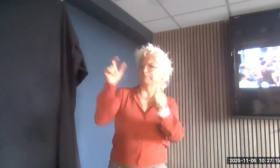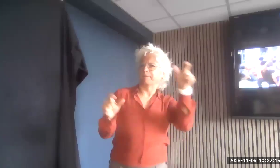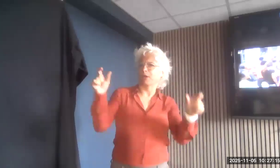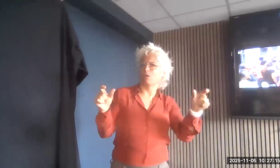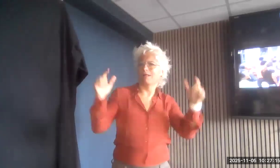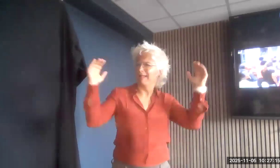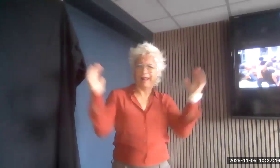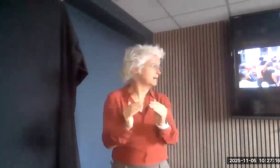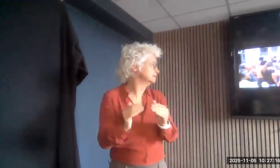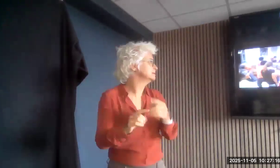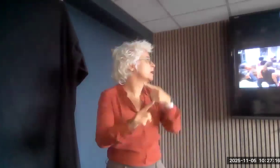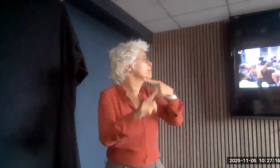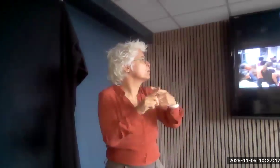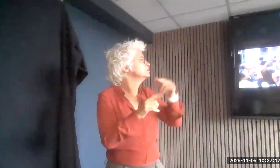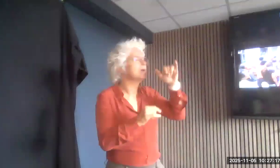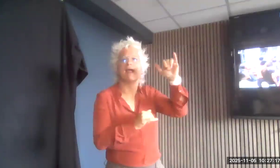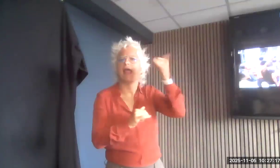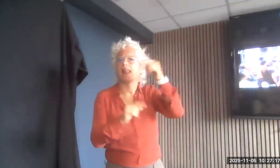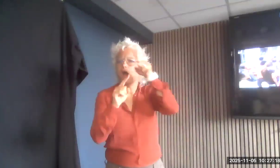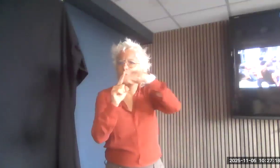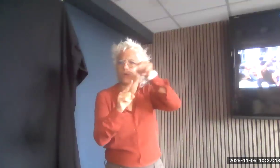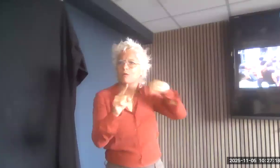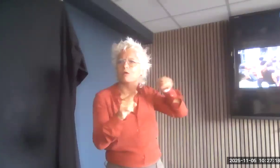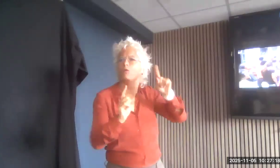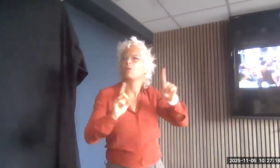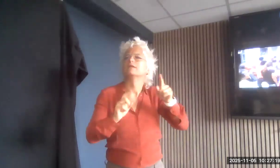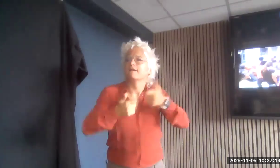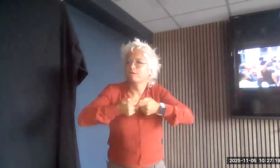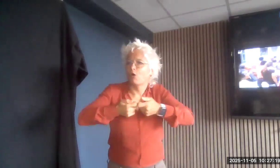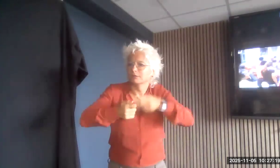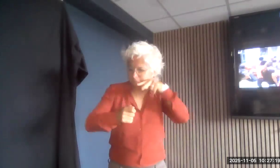So you can see that there are less people in Deaf Club now than there used to be.